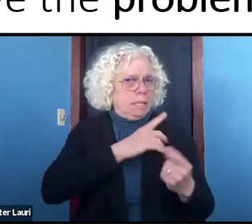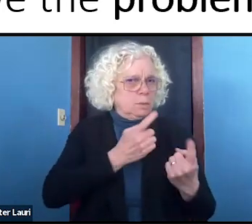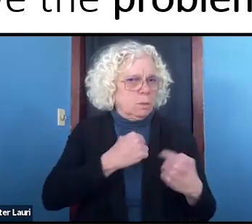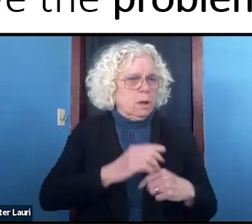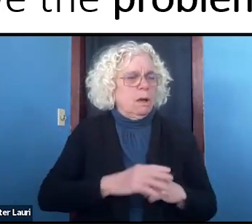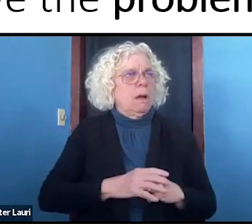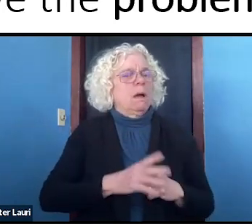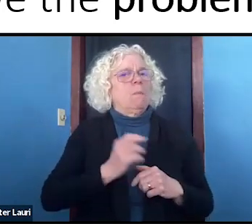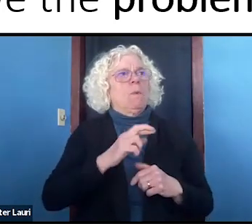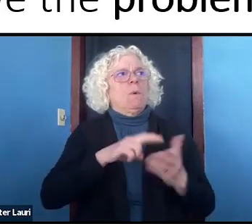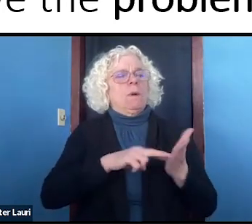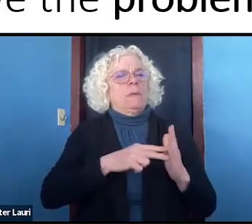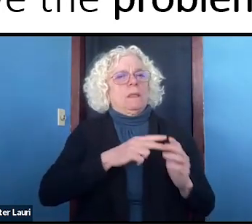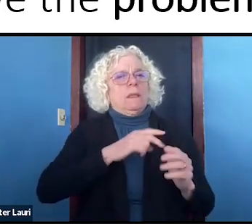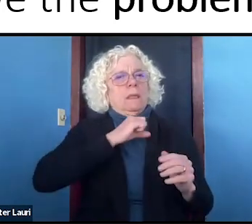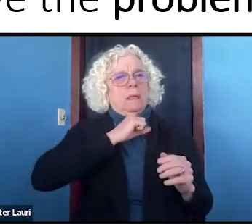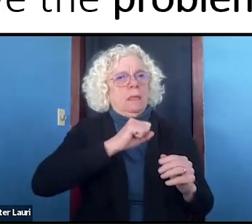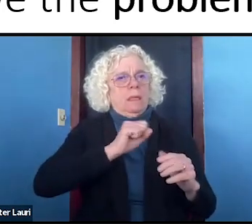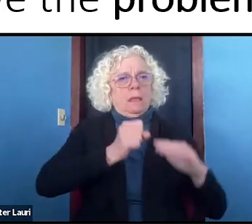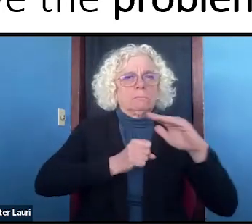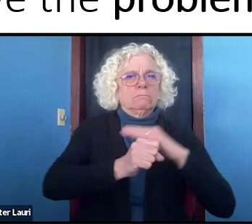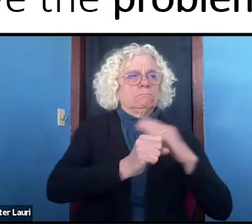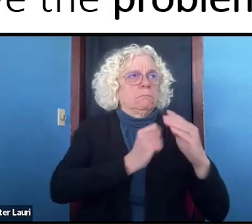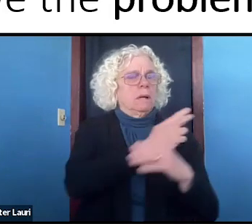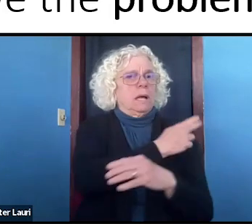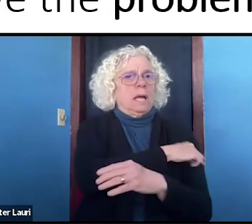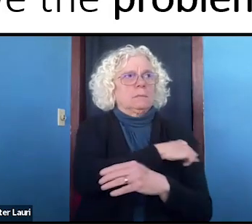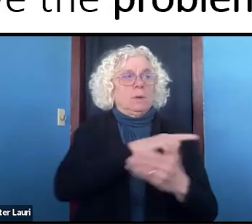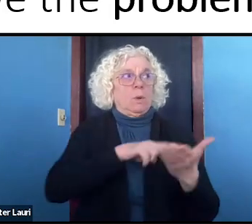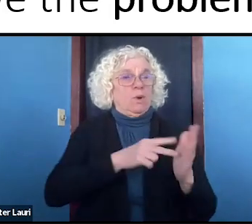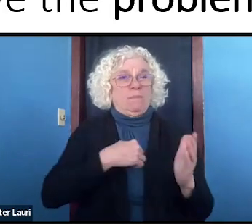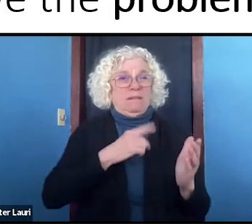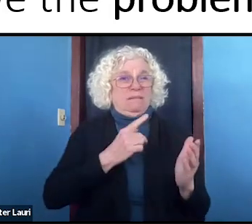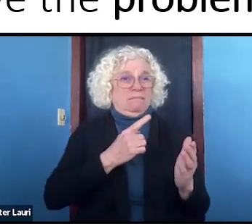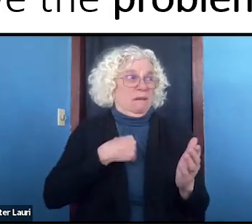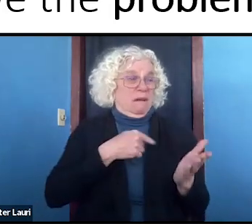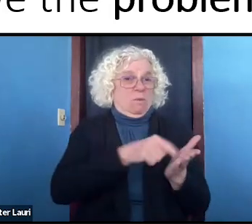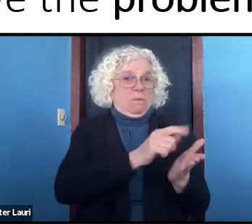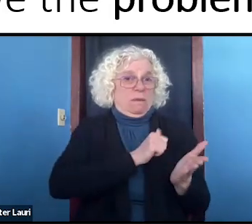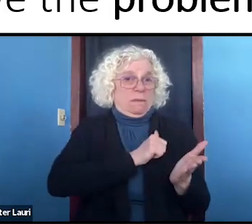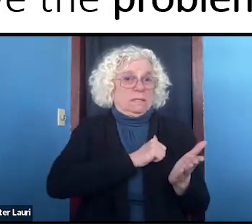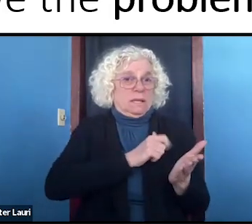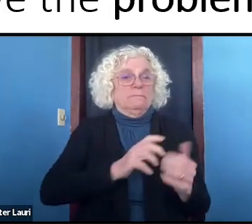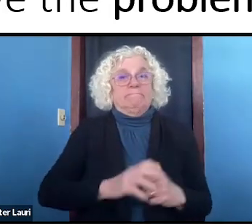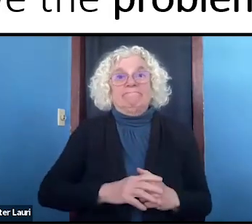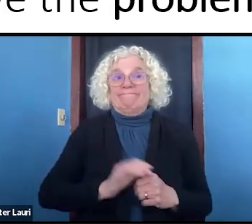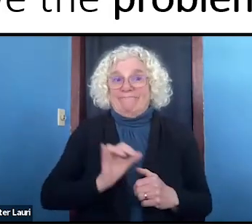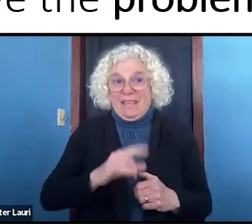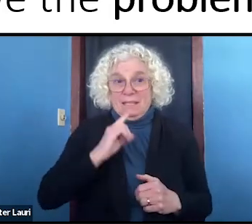in hospitalization or that they would have to pay for services. We have a problem,